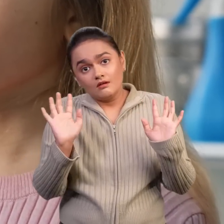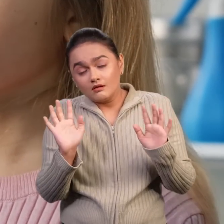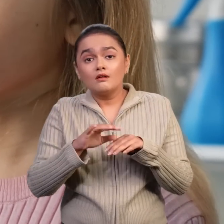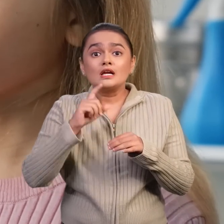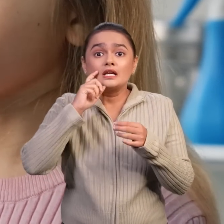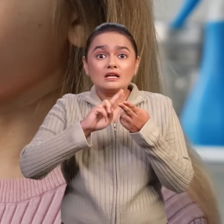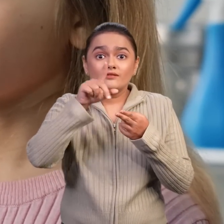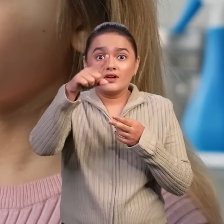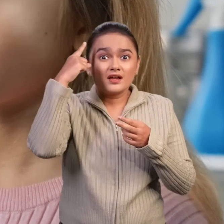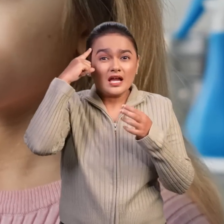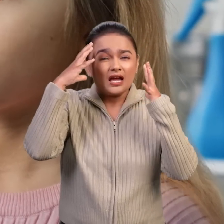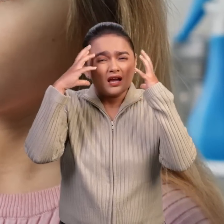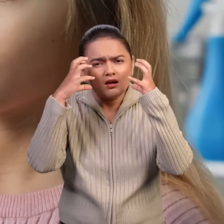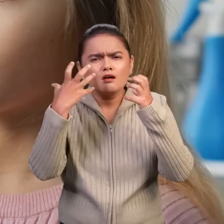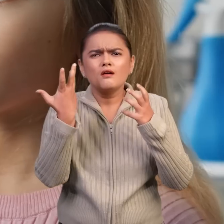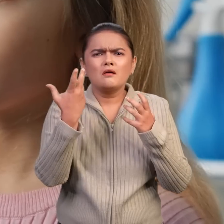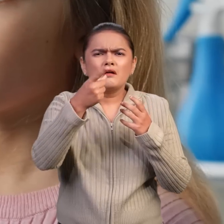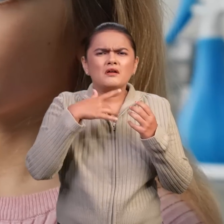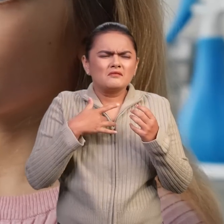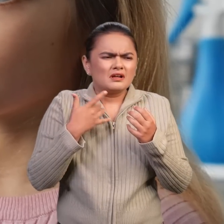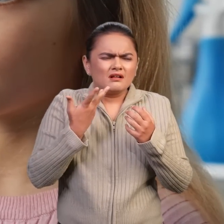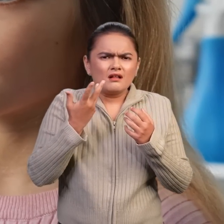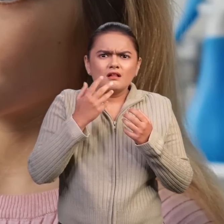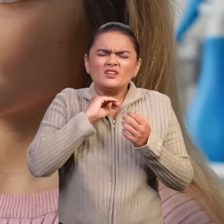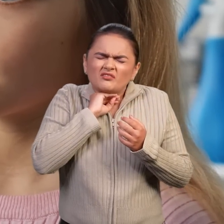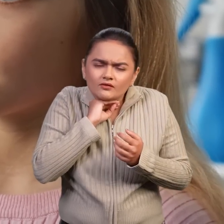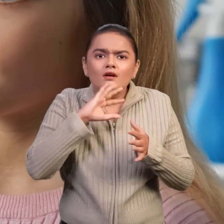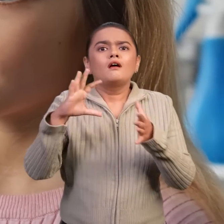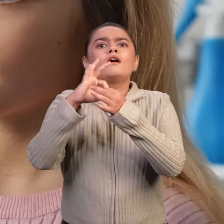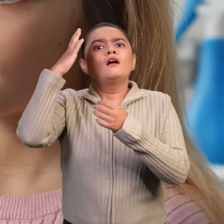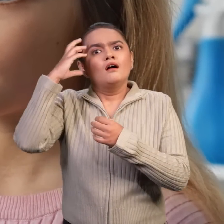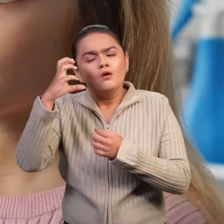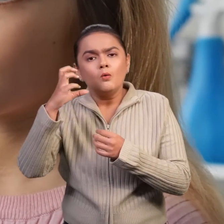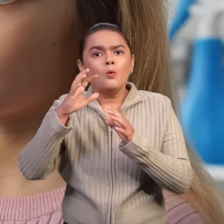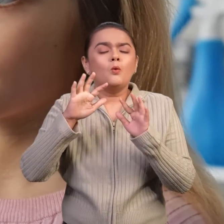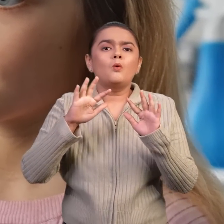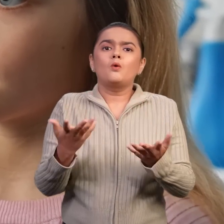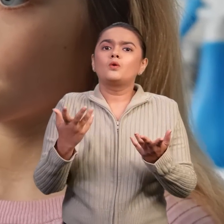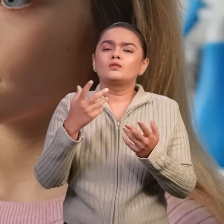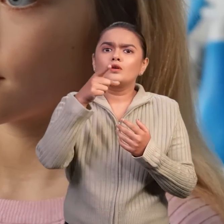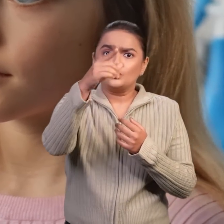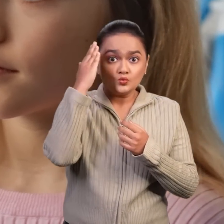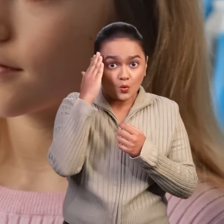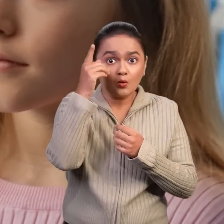However, if you've had a headache only since you've had a fever, or if you have,